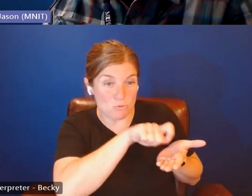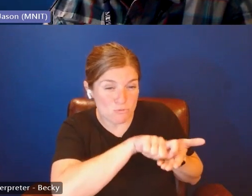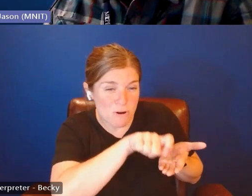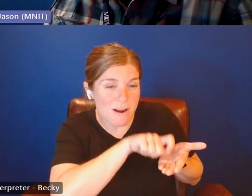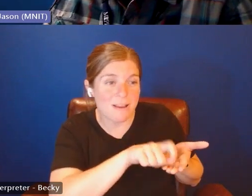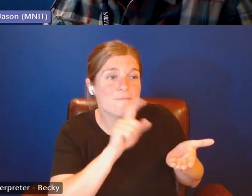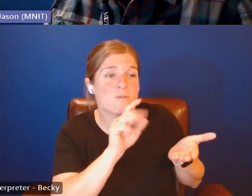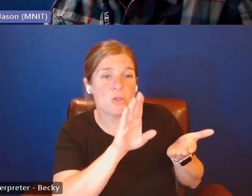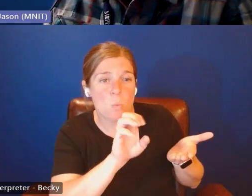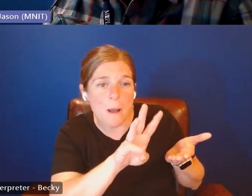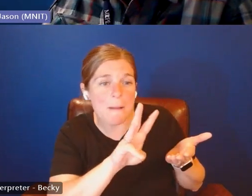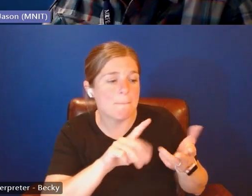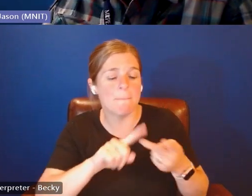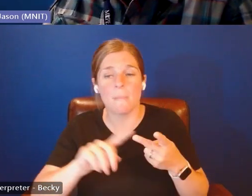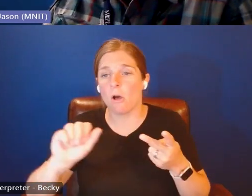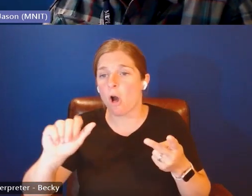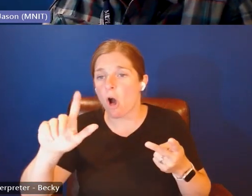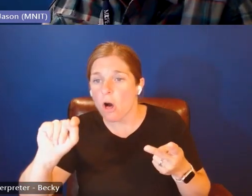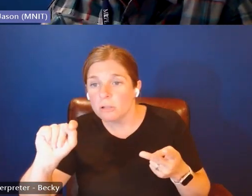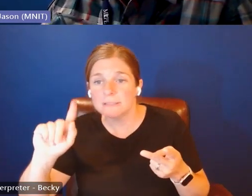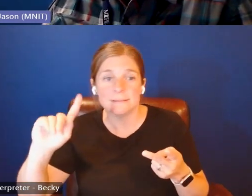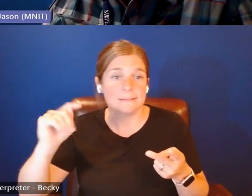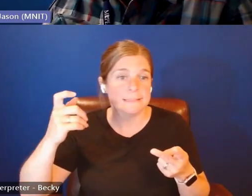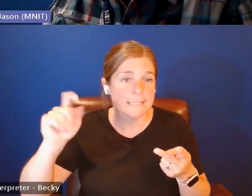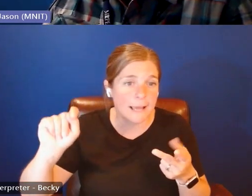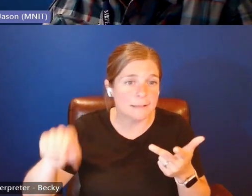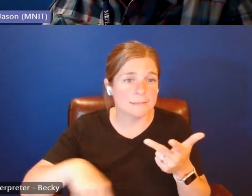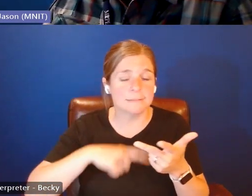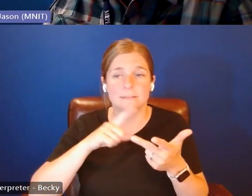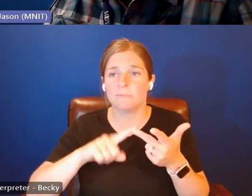the alt text, the sections of the website,